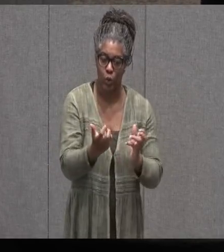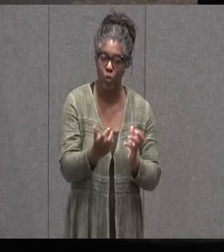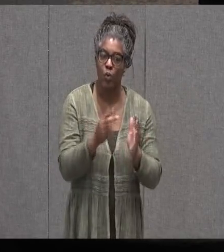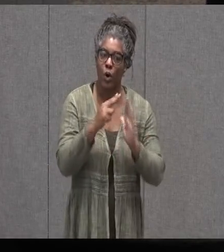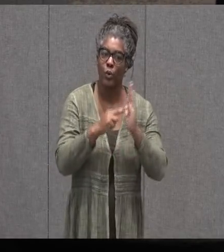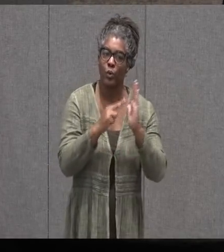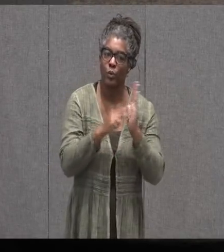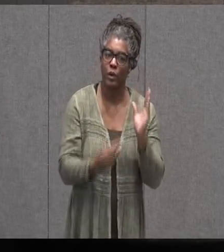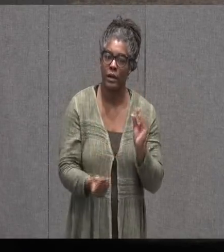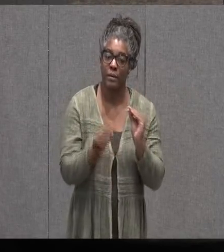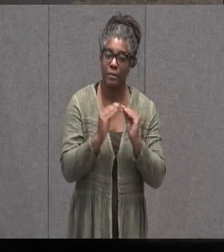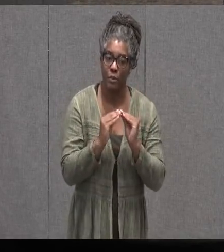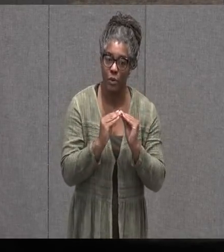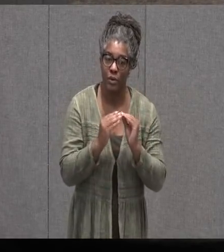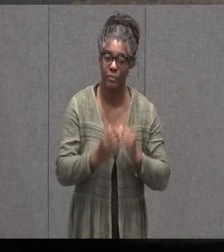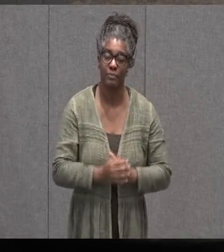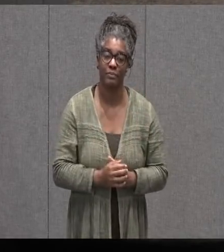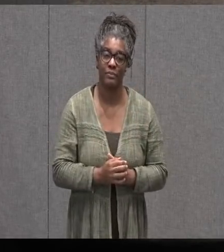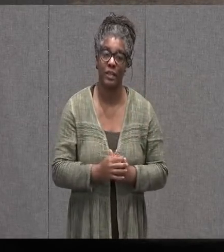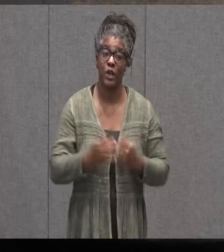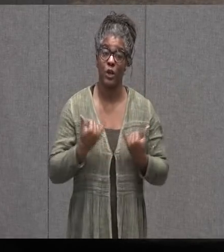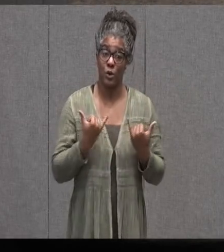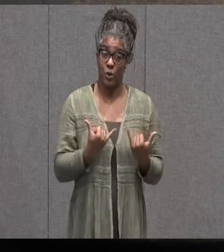Today, I will share my questions with you as we read this book.